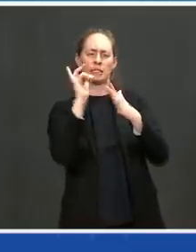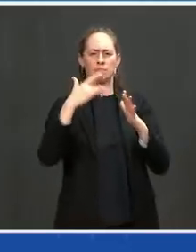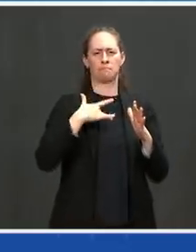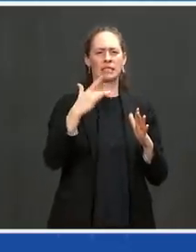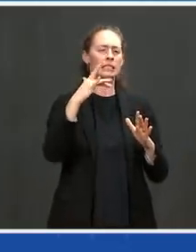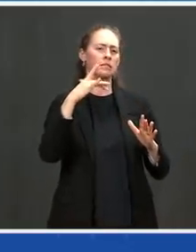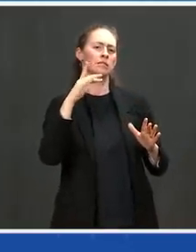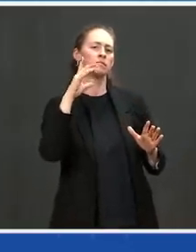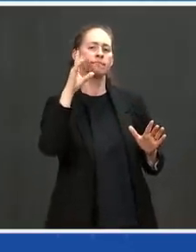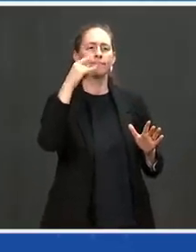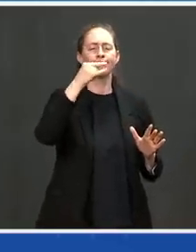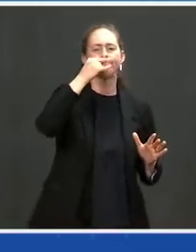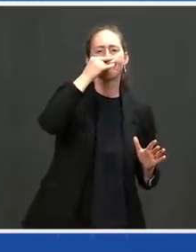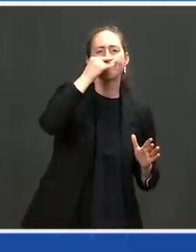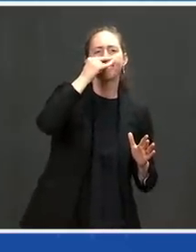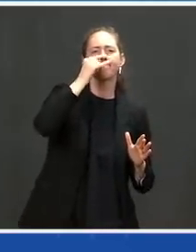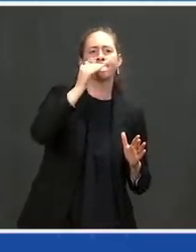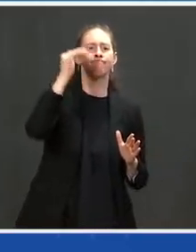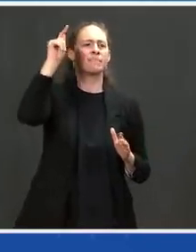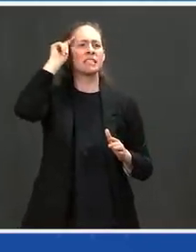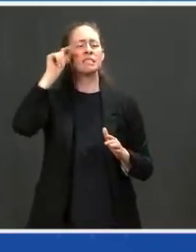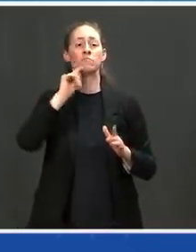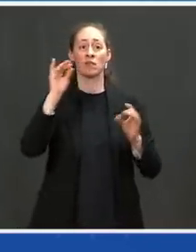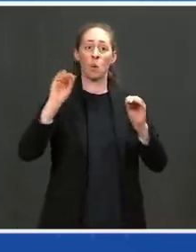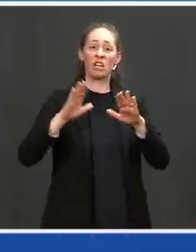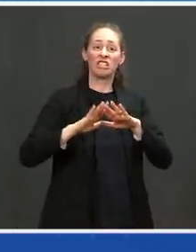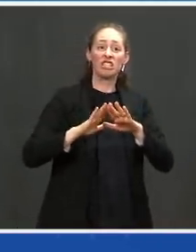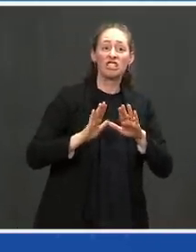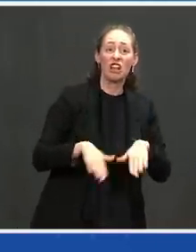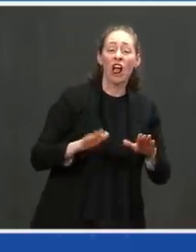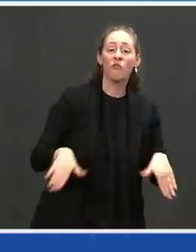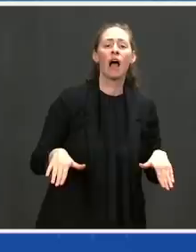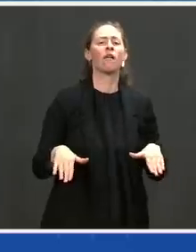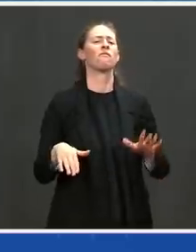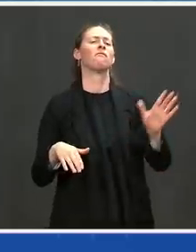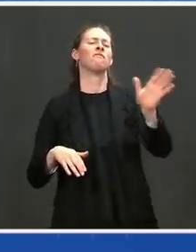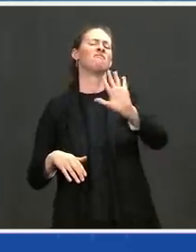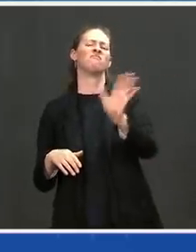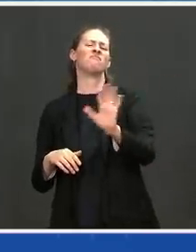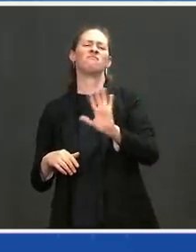which no child -- no one should be in any longer than 72 hours.